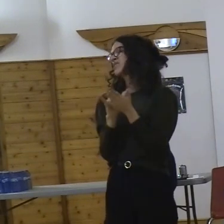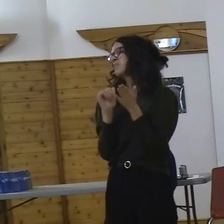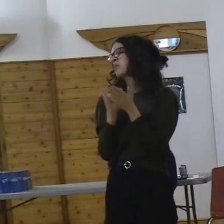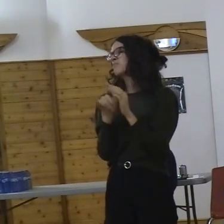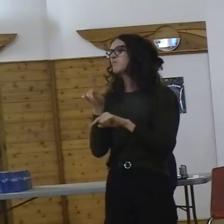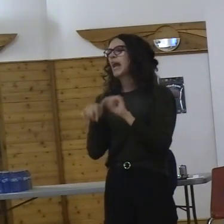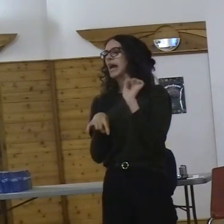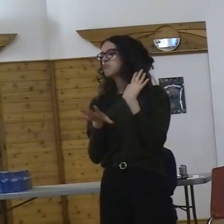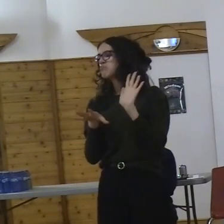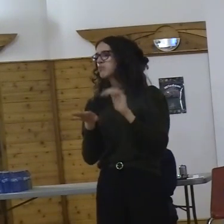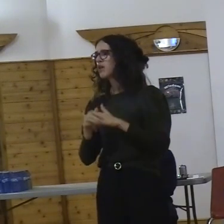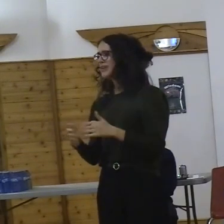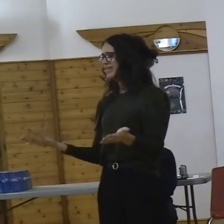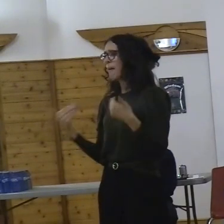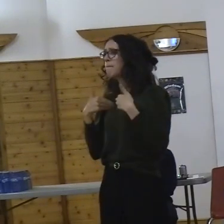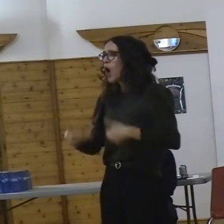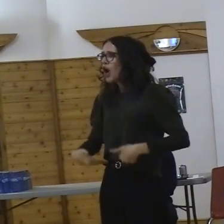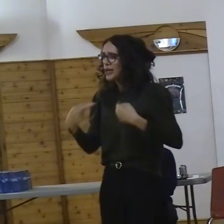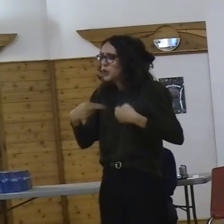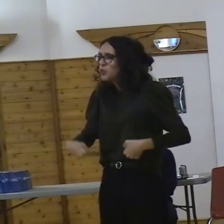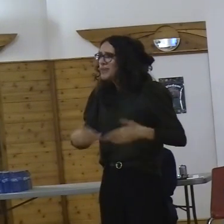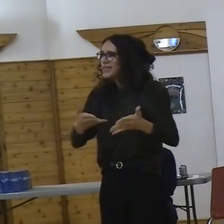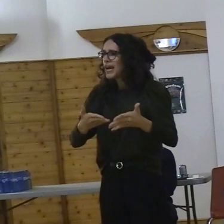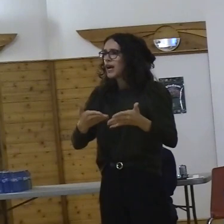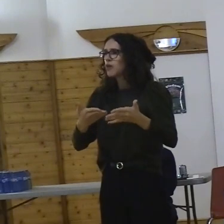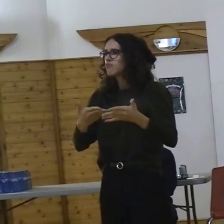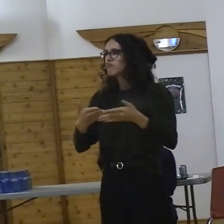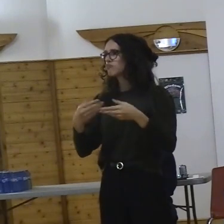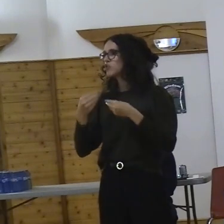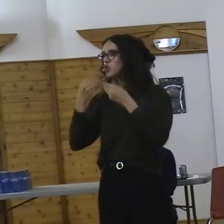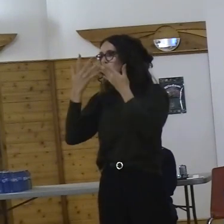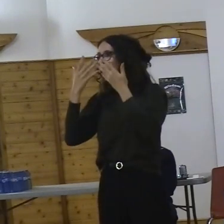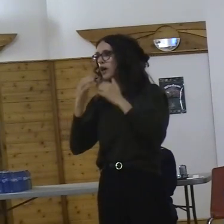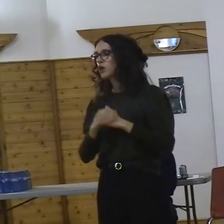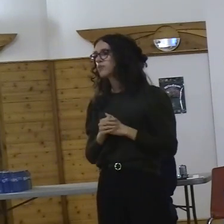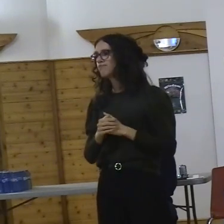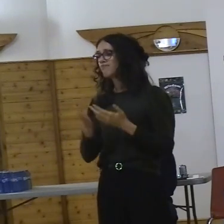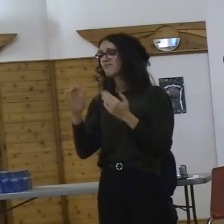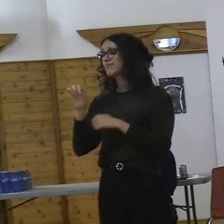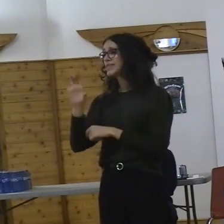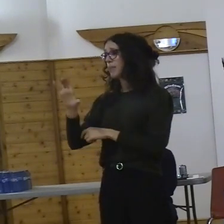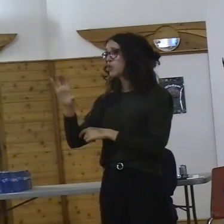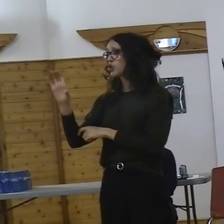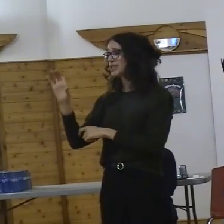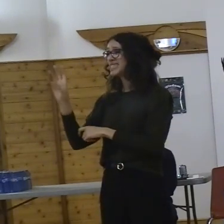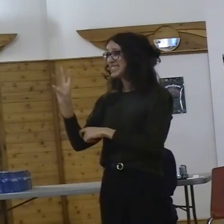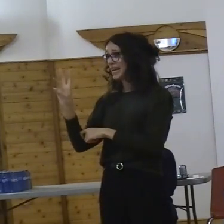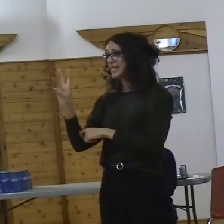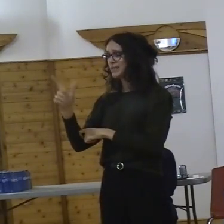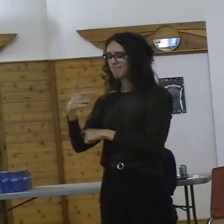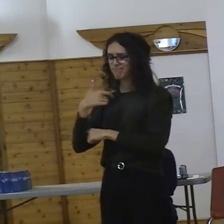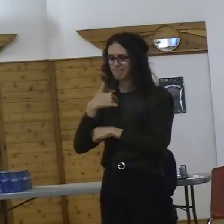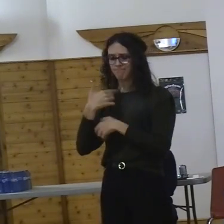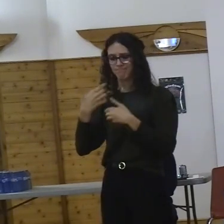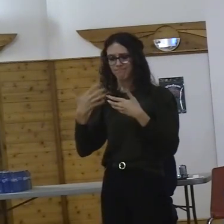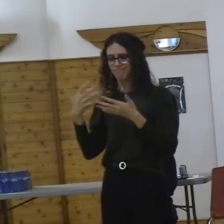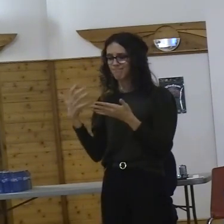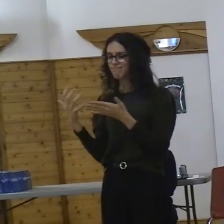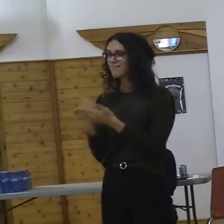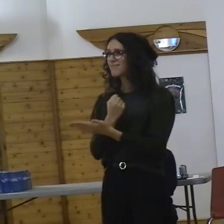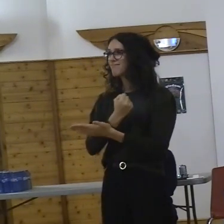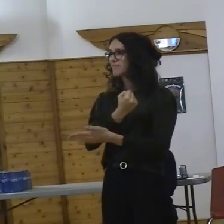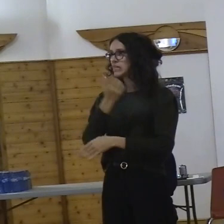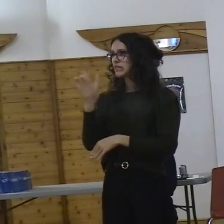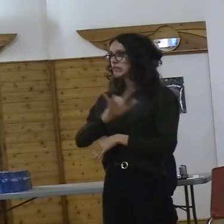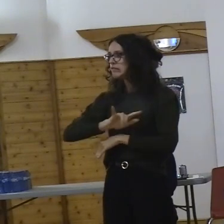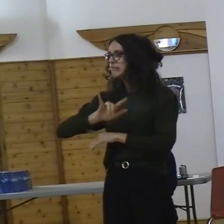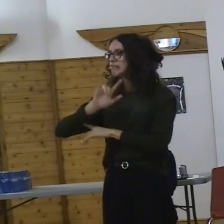December 6, I took my call to find my mother's remains to Ottawa, where I was able to attend a press conference and voice my mother's story.